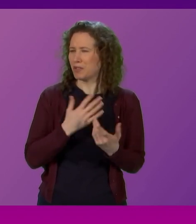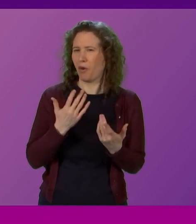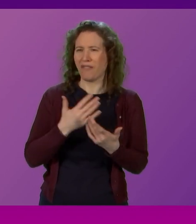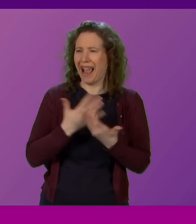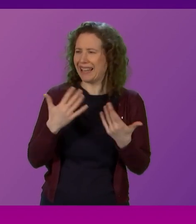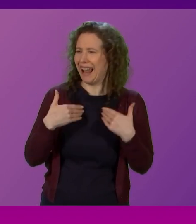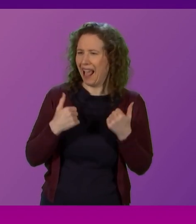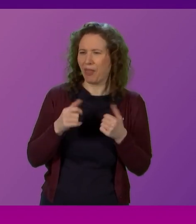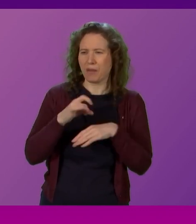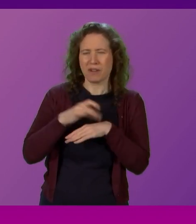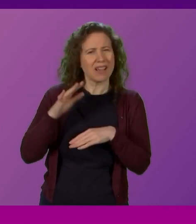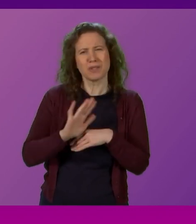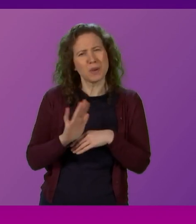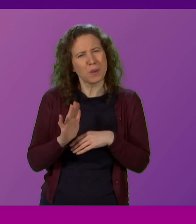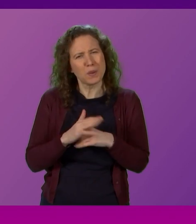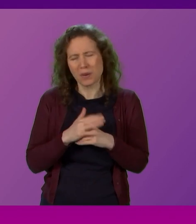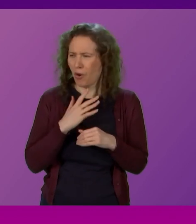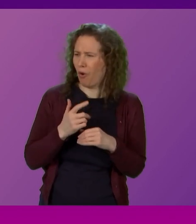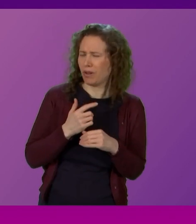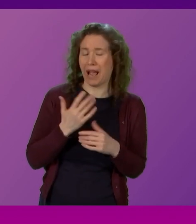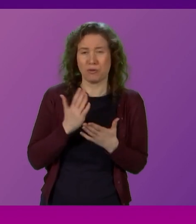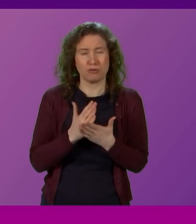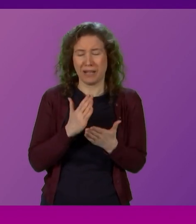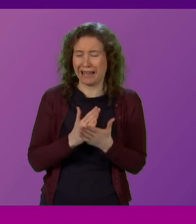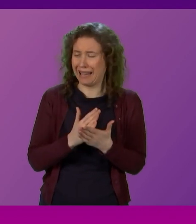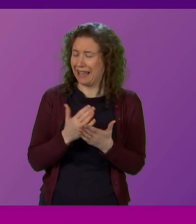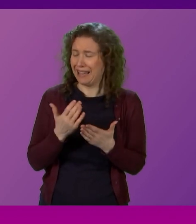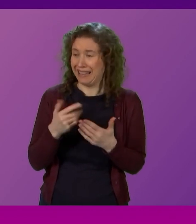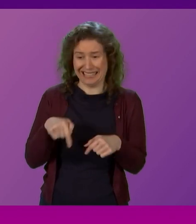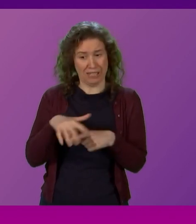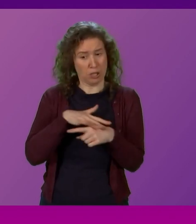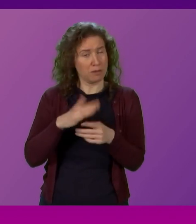I suppose that I was raising a smile—in challenging circumstances for everybody right